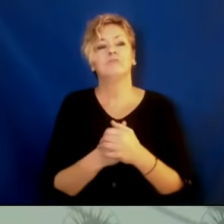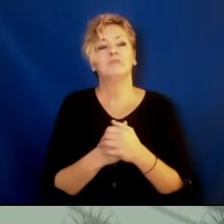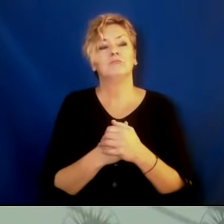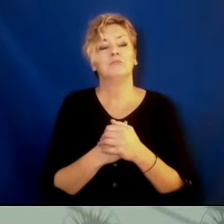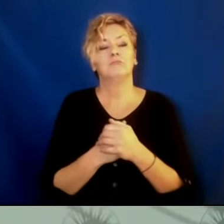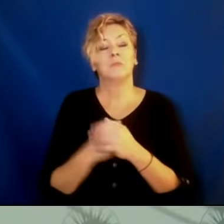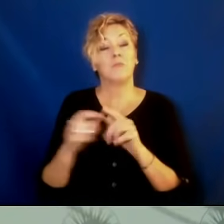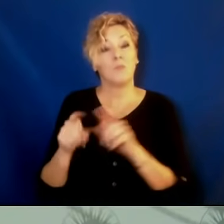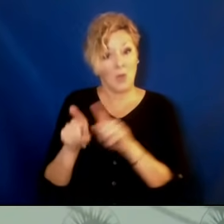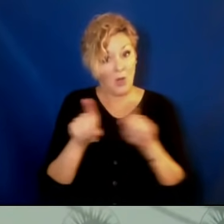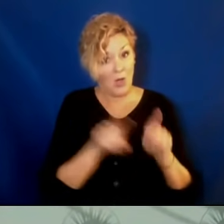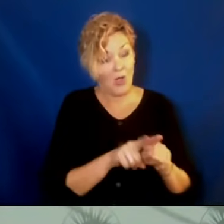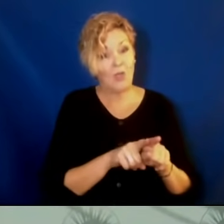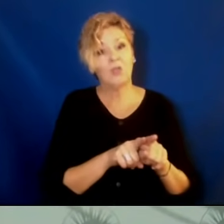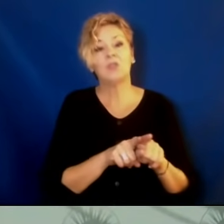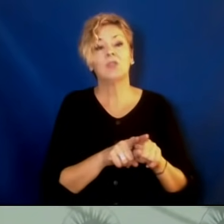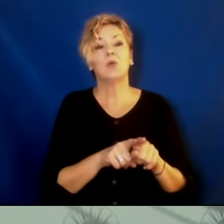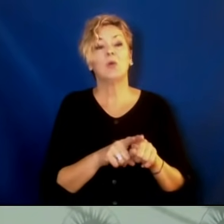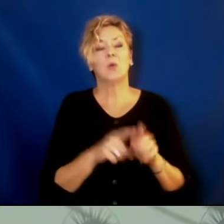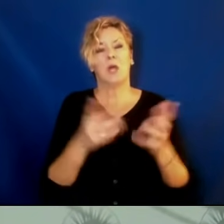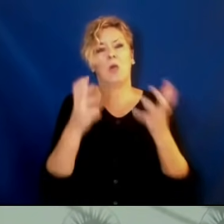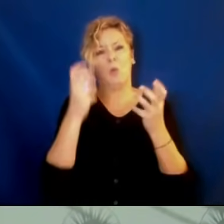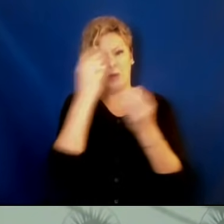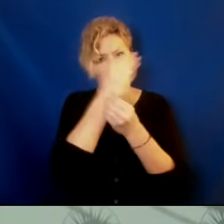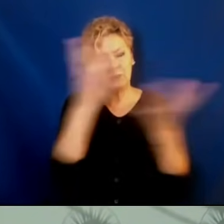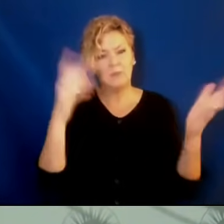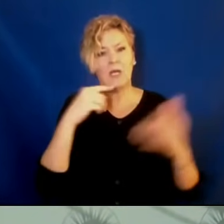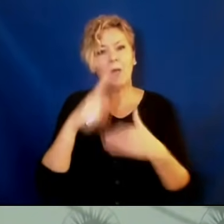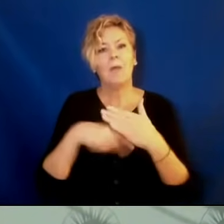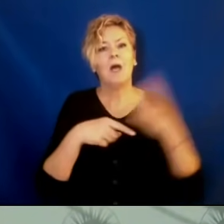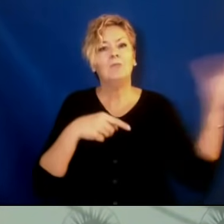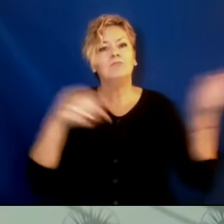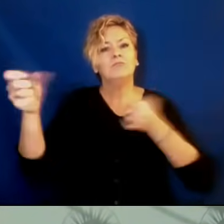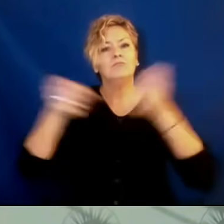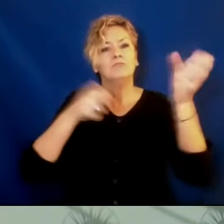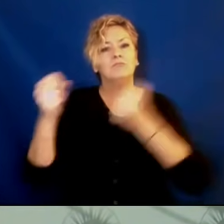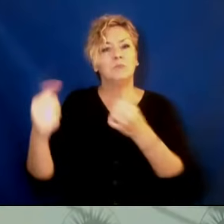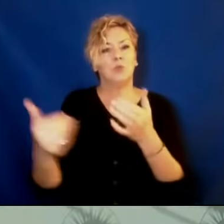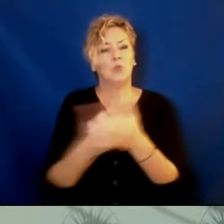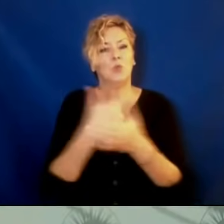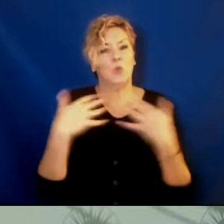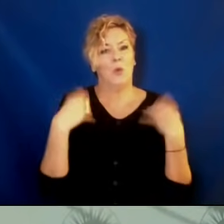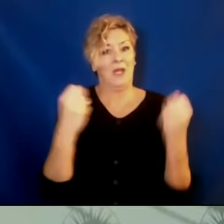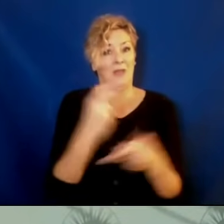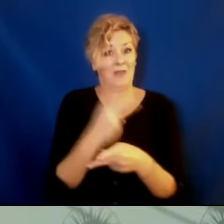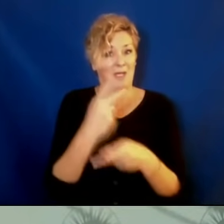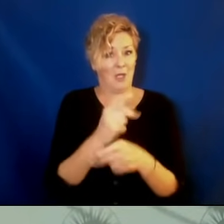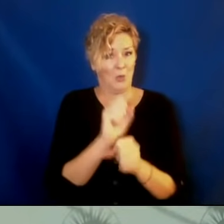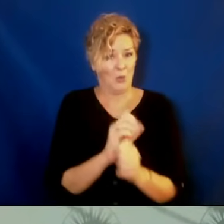pandemic. Orders have been written to require